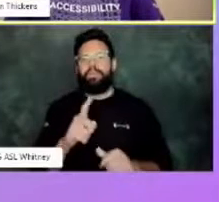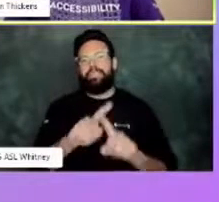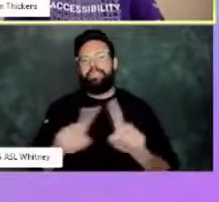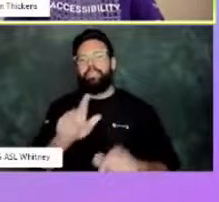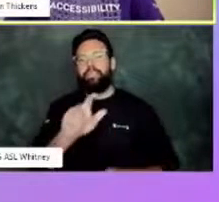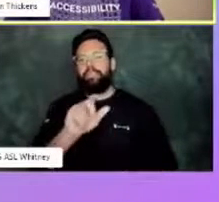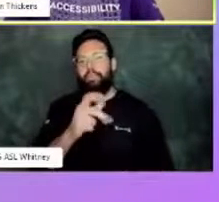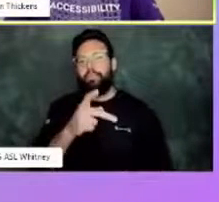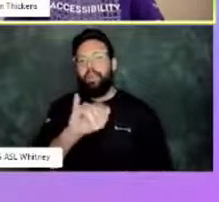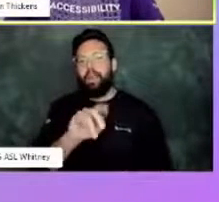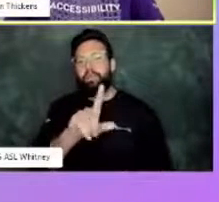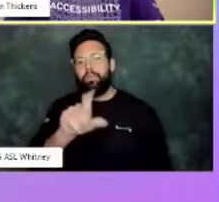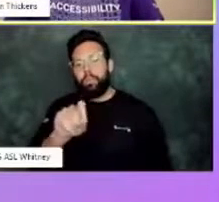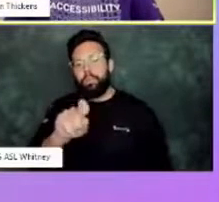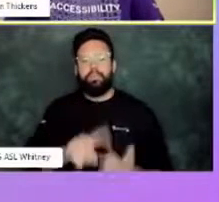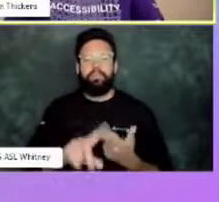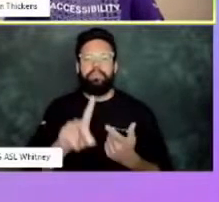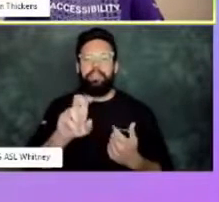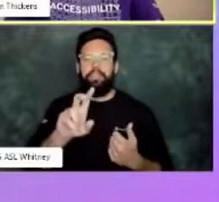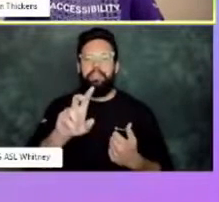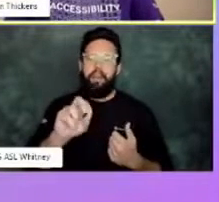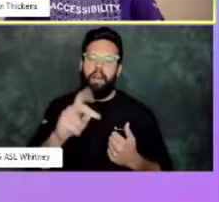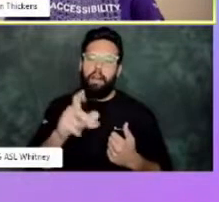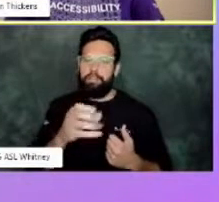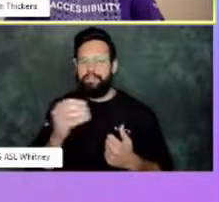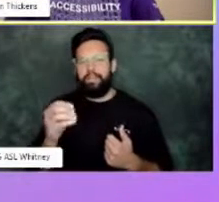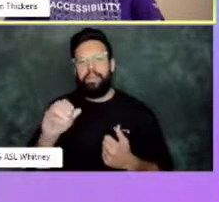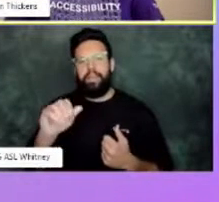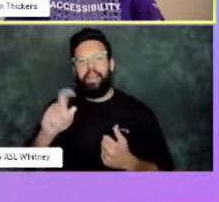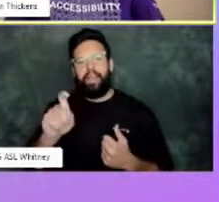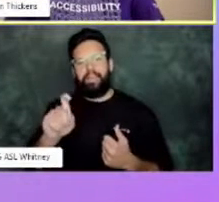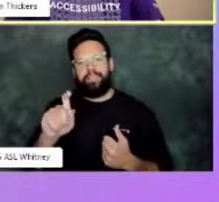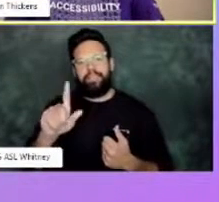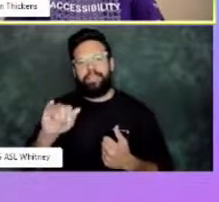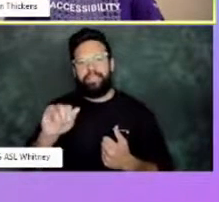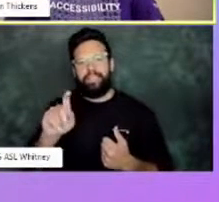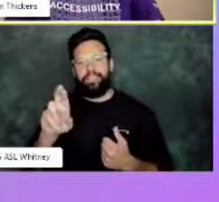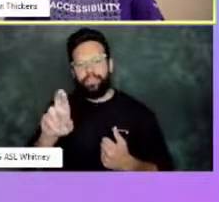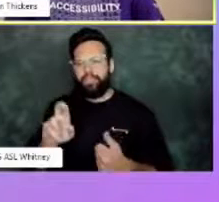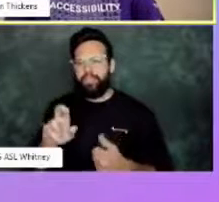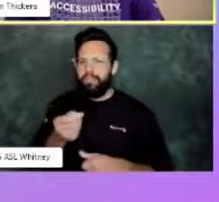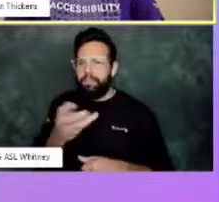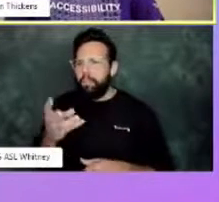the accessibility testing platform developers have been waiting for. Over the years, we've gotten a lot of great feedback